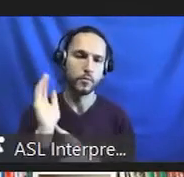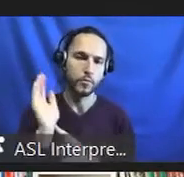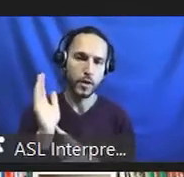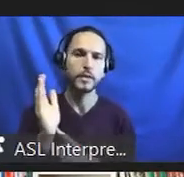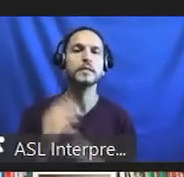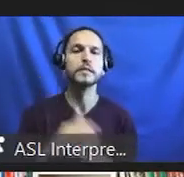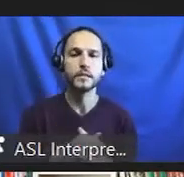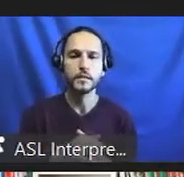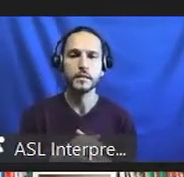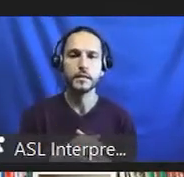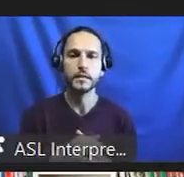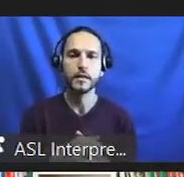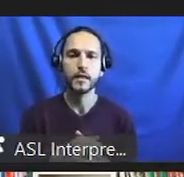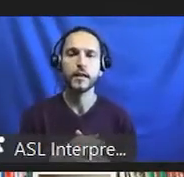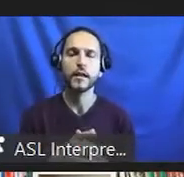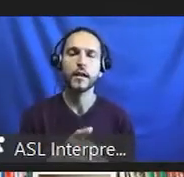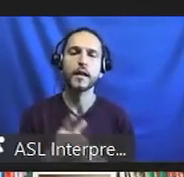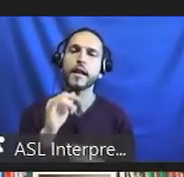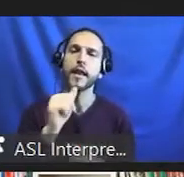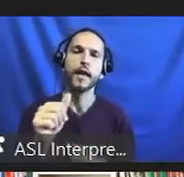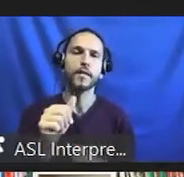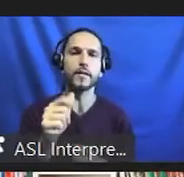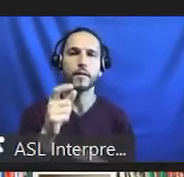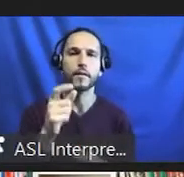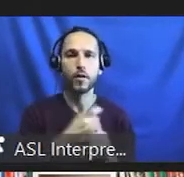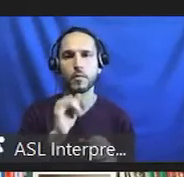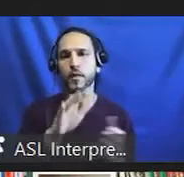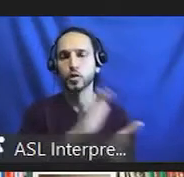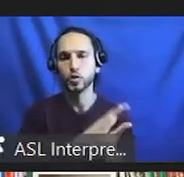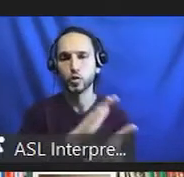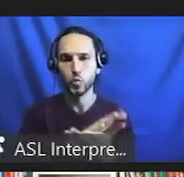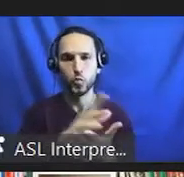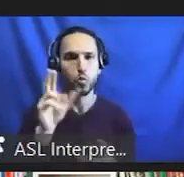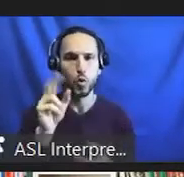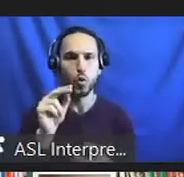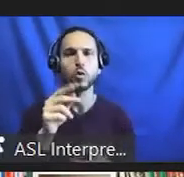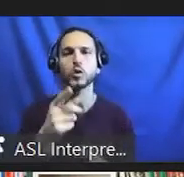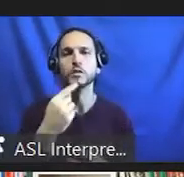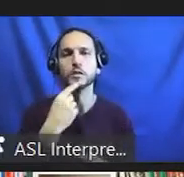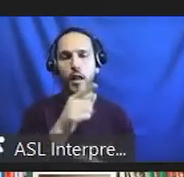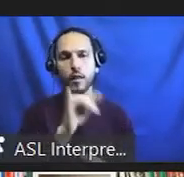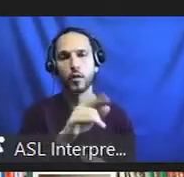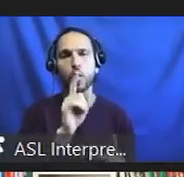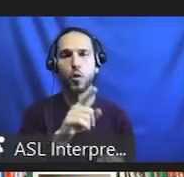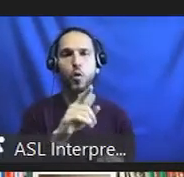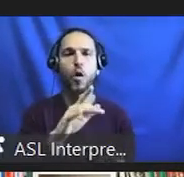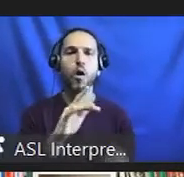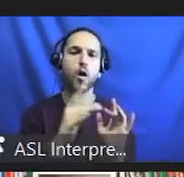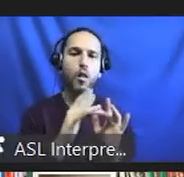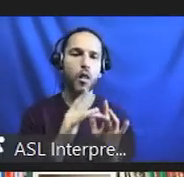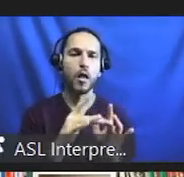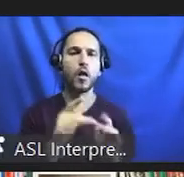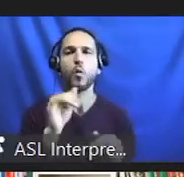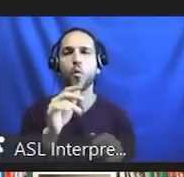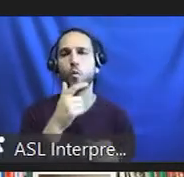Now, that's not coming directly from the school. You're telling the student, go online and look at this,